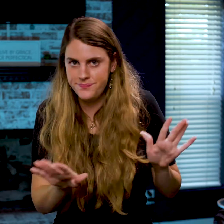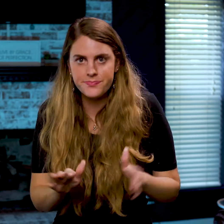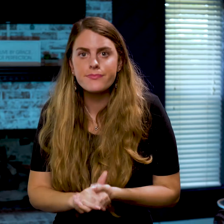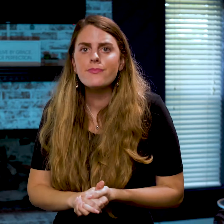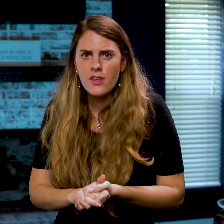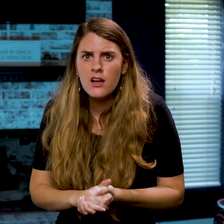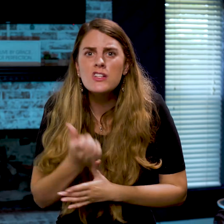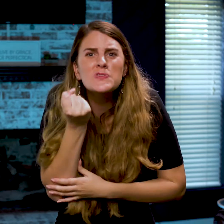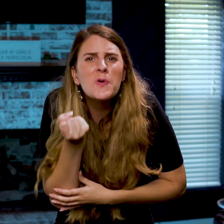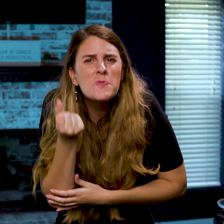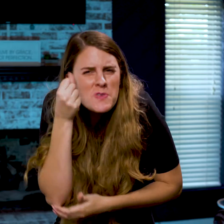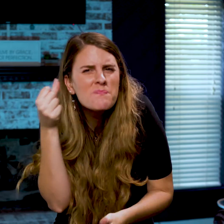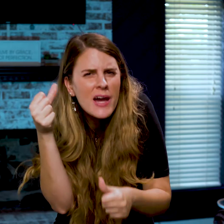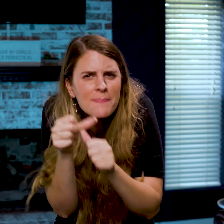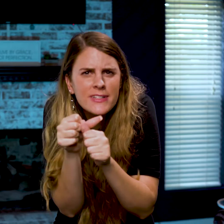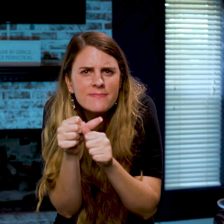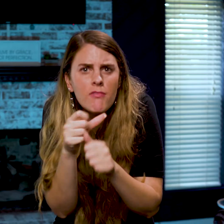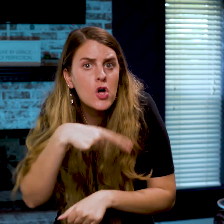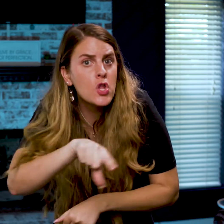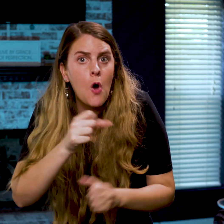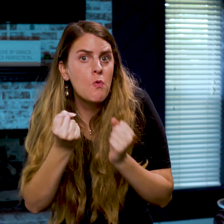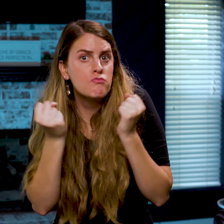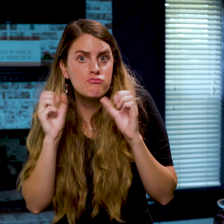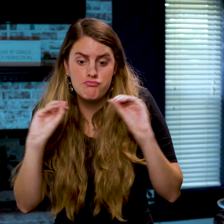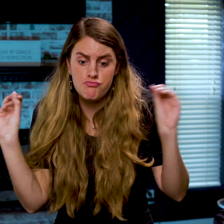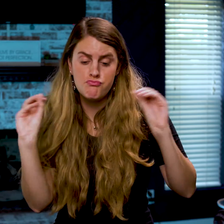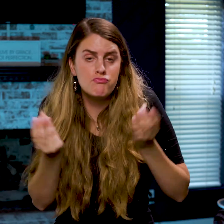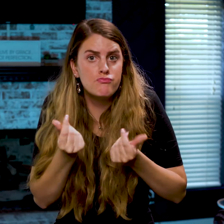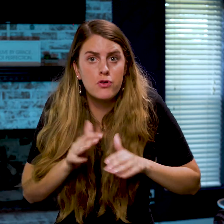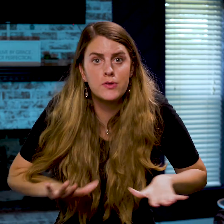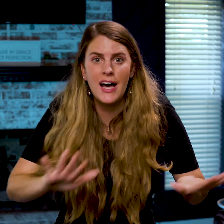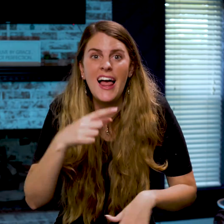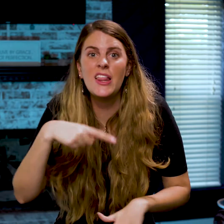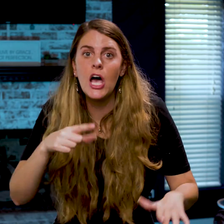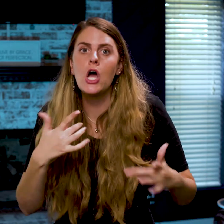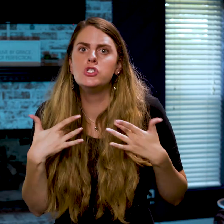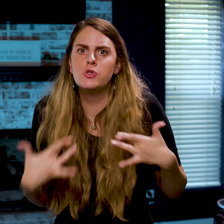remember those without land